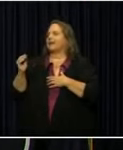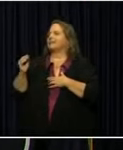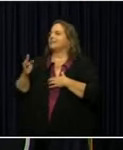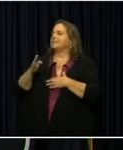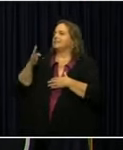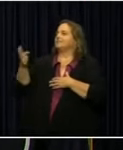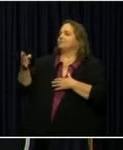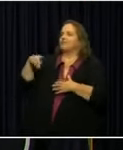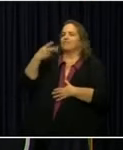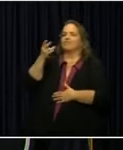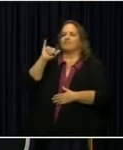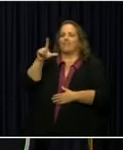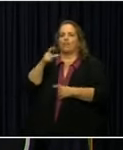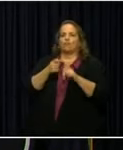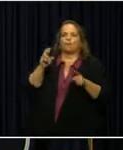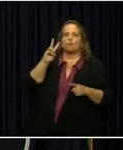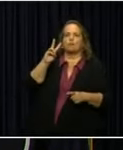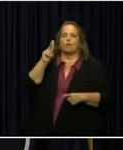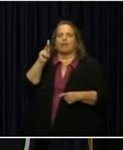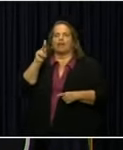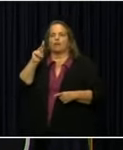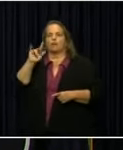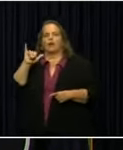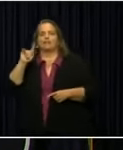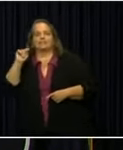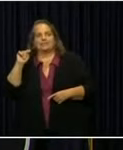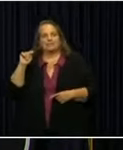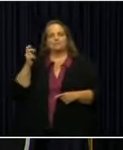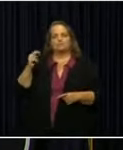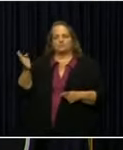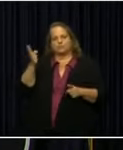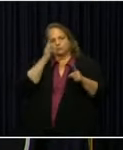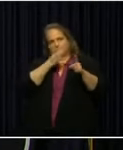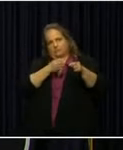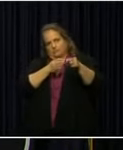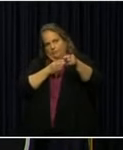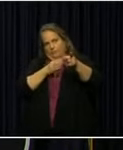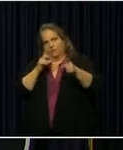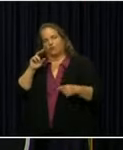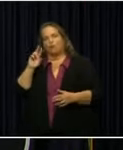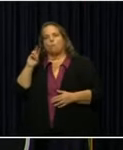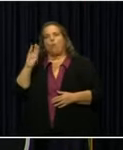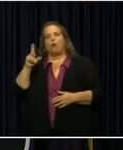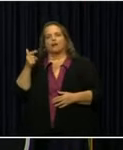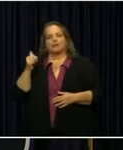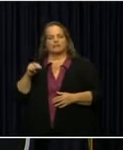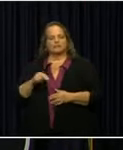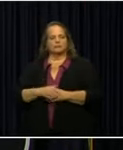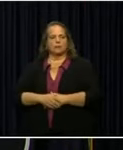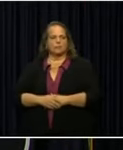WE'LL BE ABLE TO MAKE SOME STEPS EVEN IN EARLY MAY WITH A LOT OF